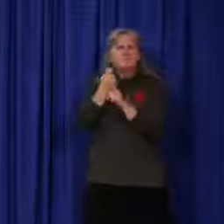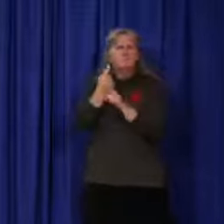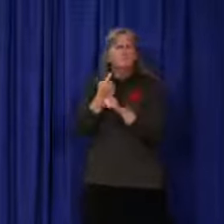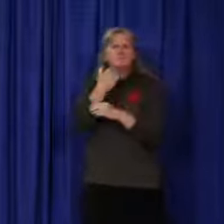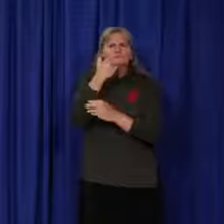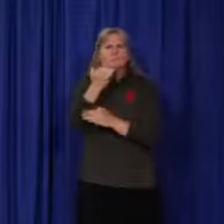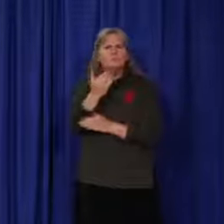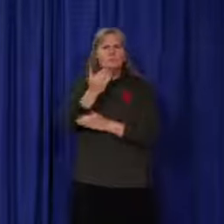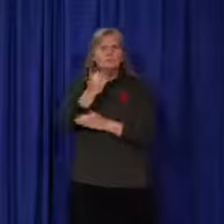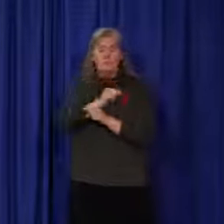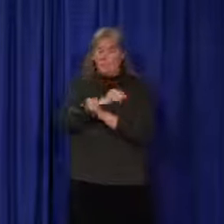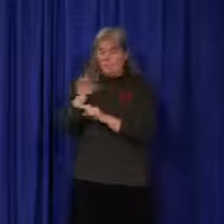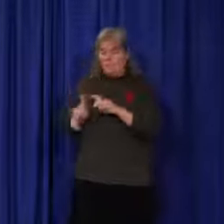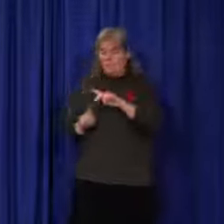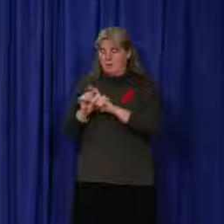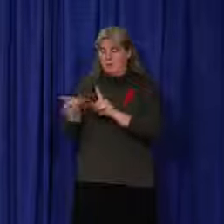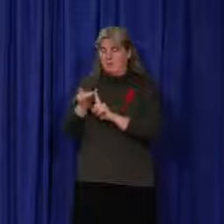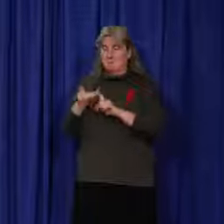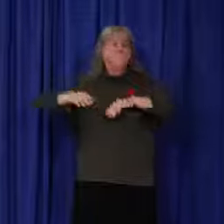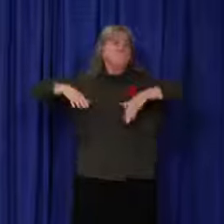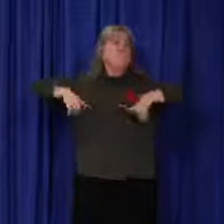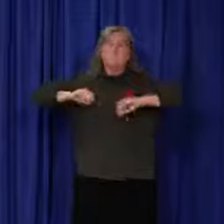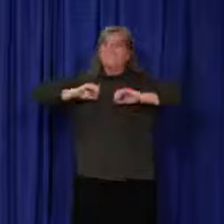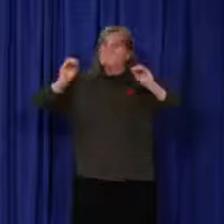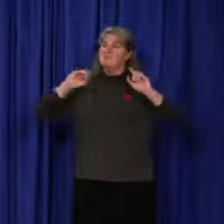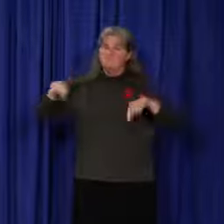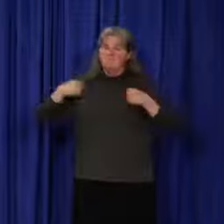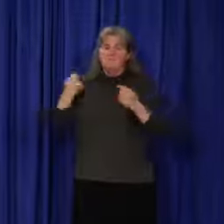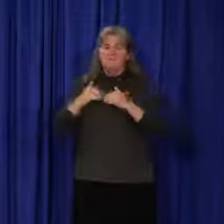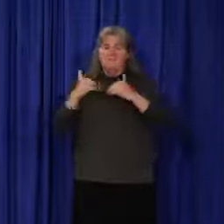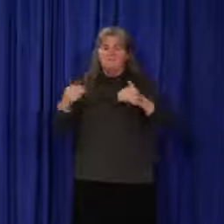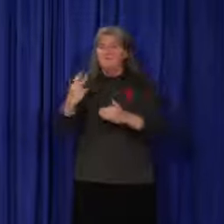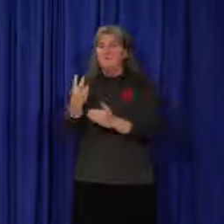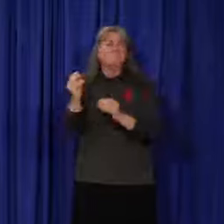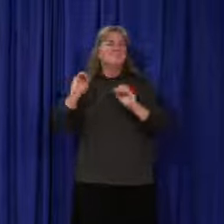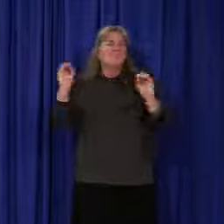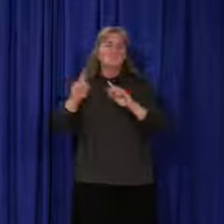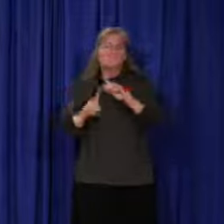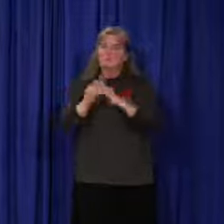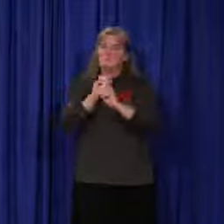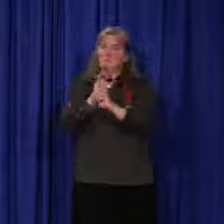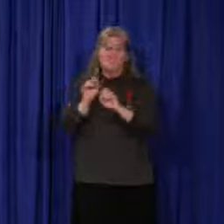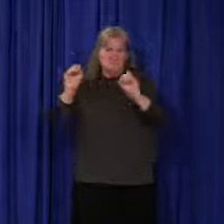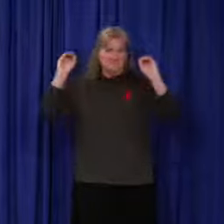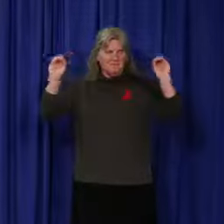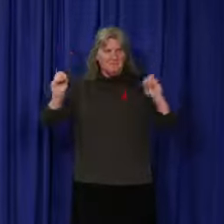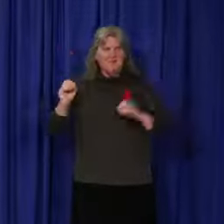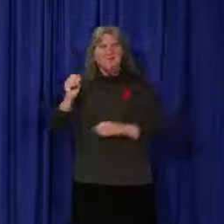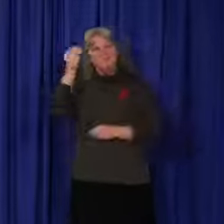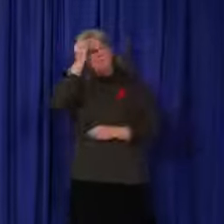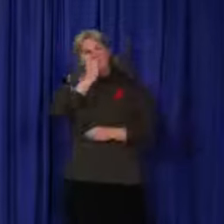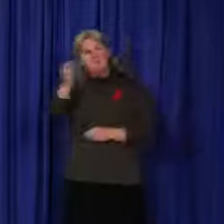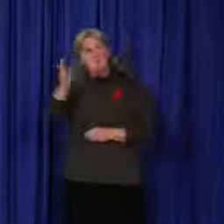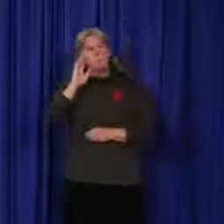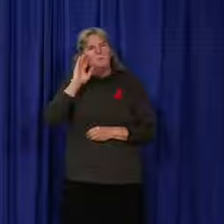from the Canadian Border Services Agency. We were told by tomorrow, definitely this week, about